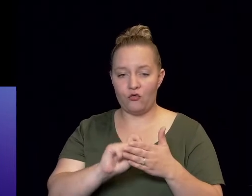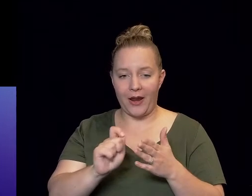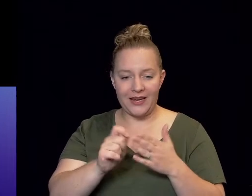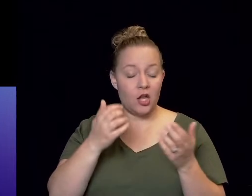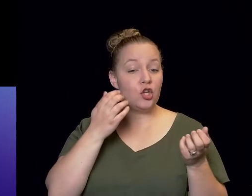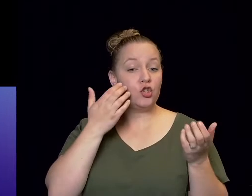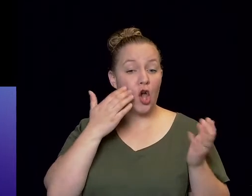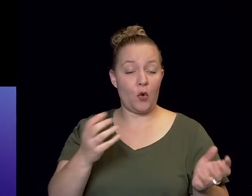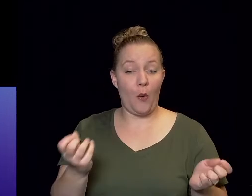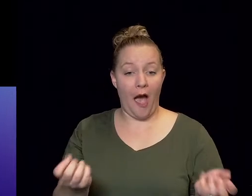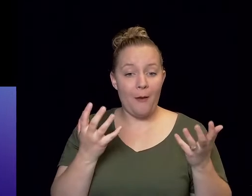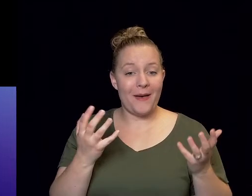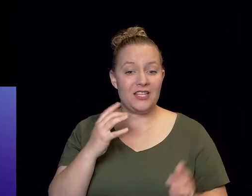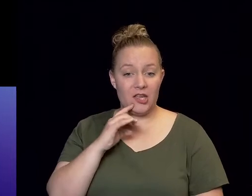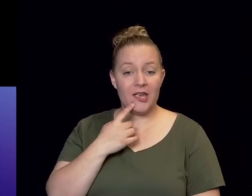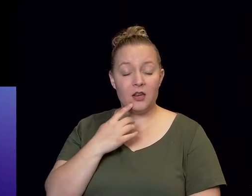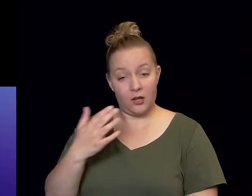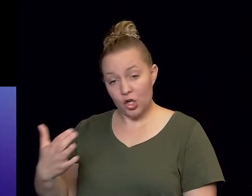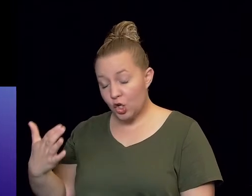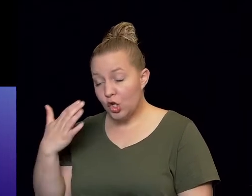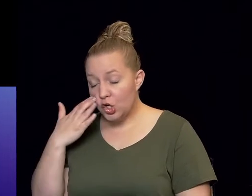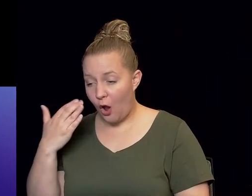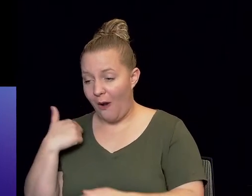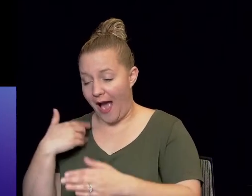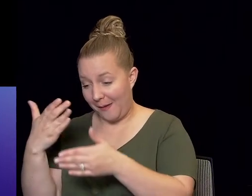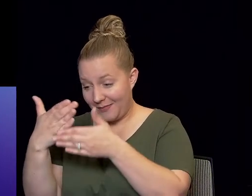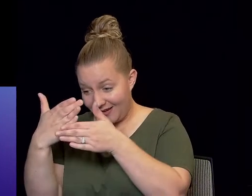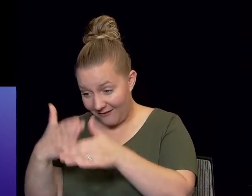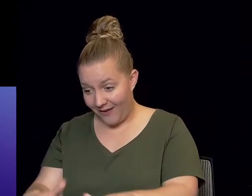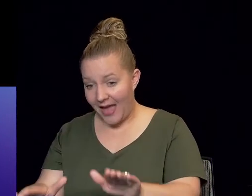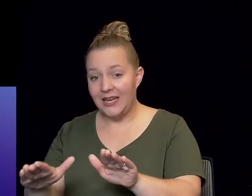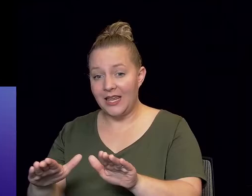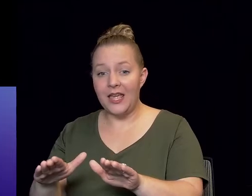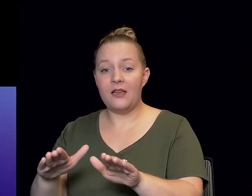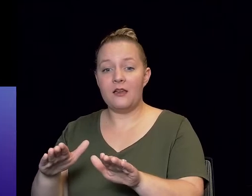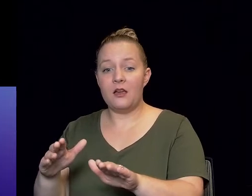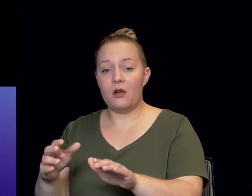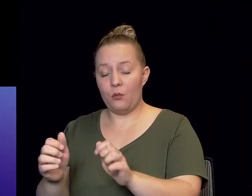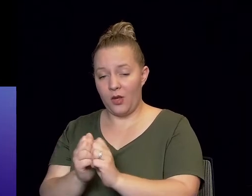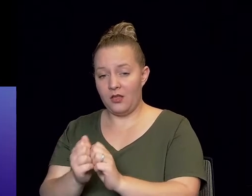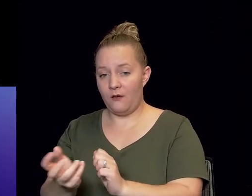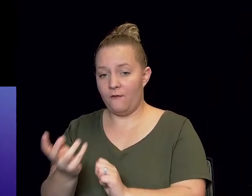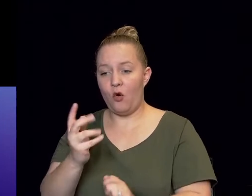The only thing that I know is that I'm splitting it amongst 4 friends. So, if I have a lot of candy